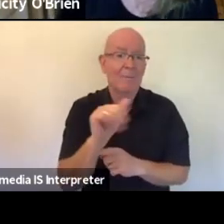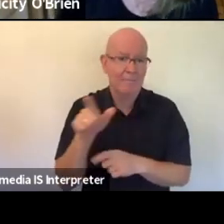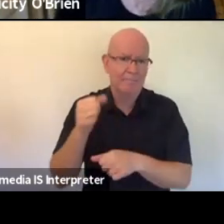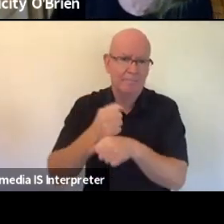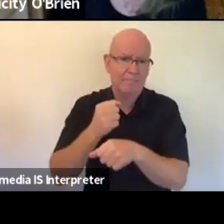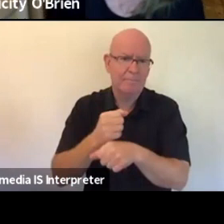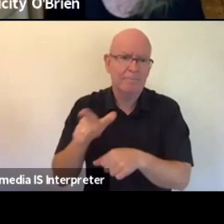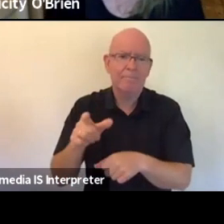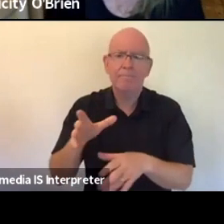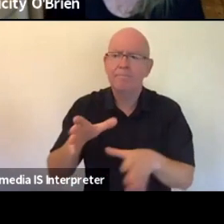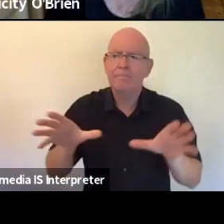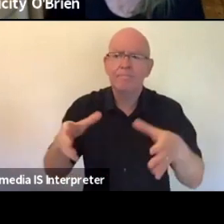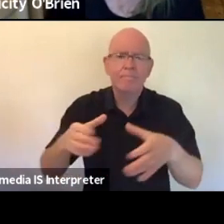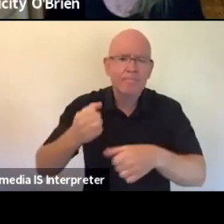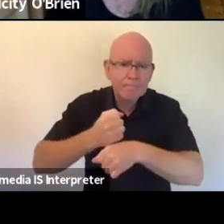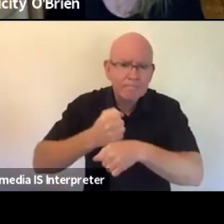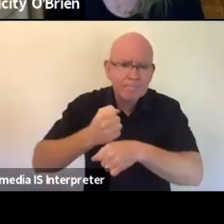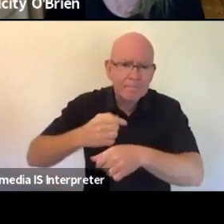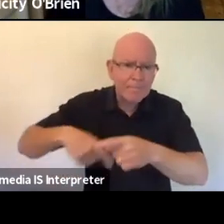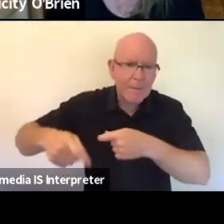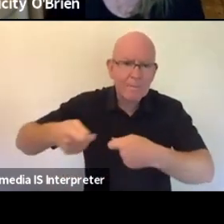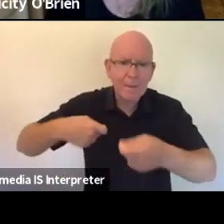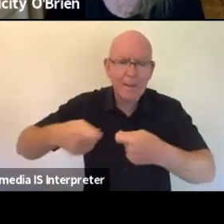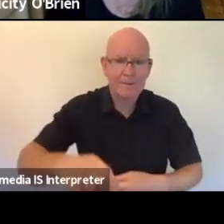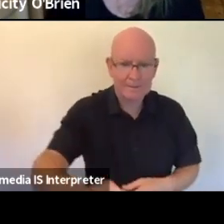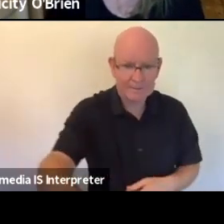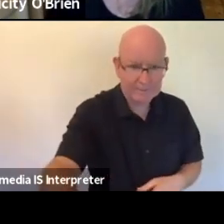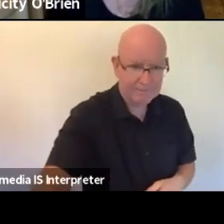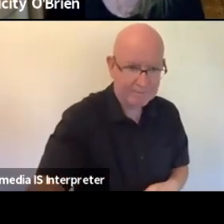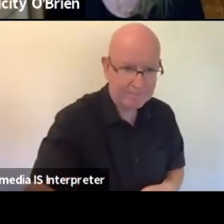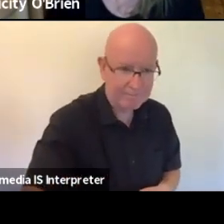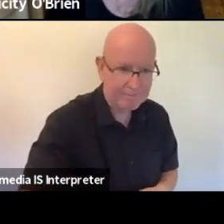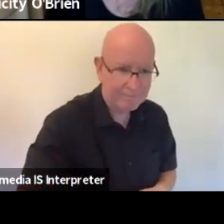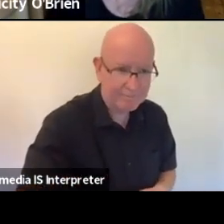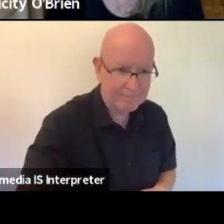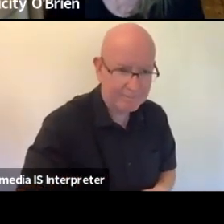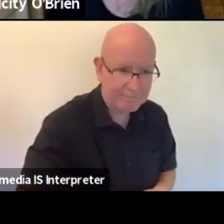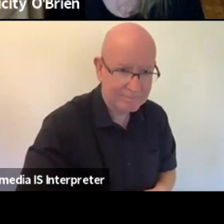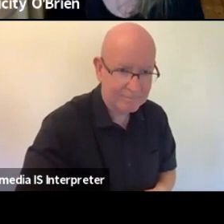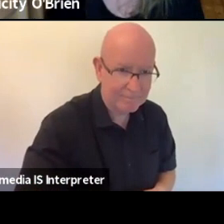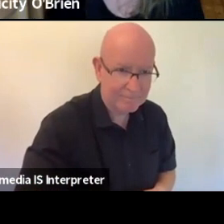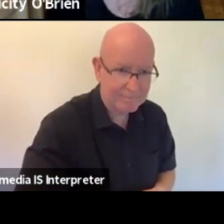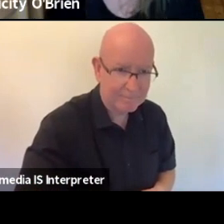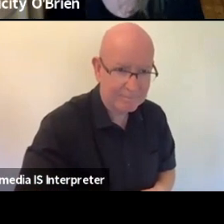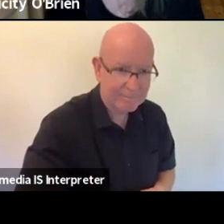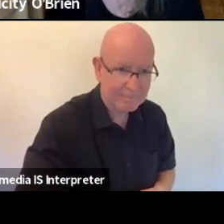We will try our best to address all the questions in the Q & A session at the end of the webinar. If we don’t get to all of them